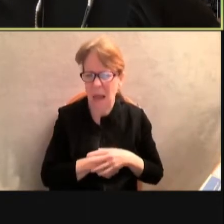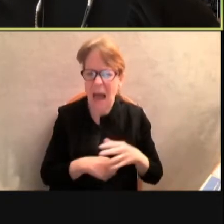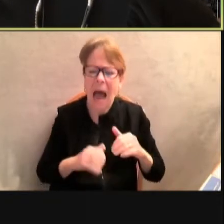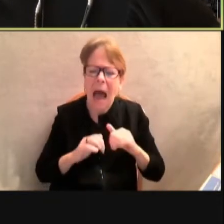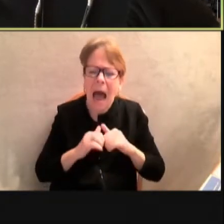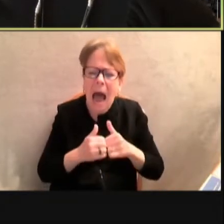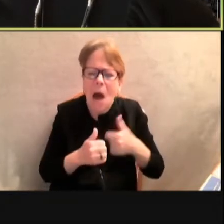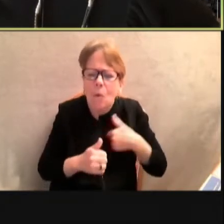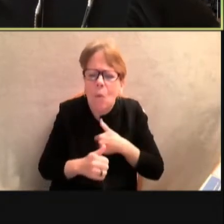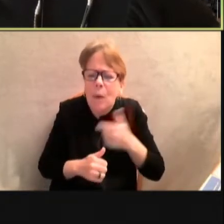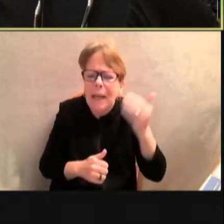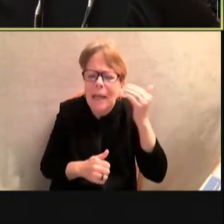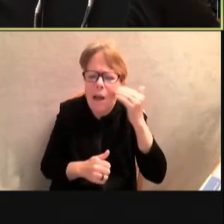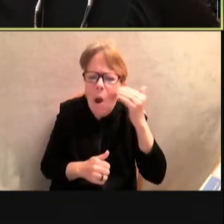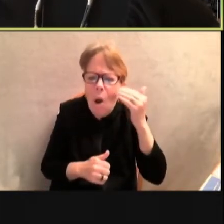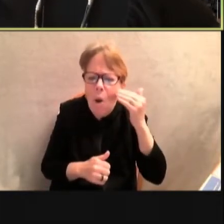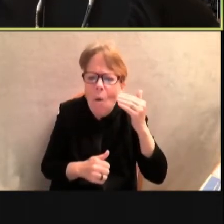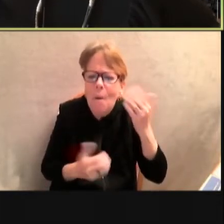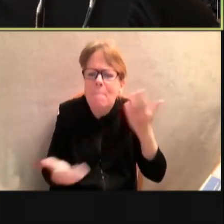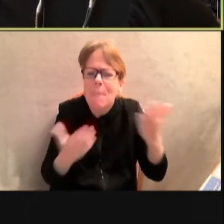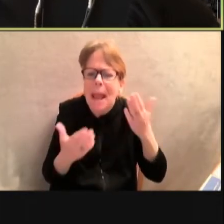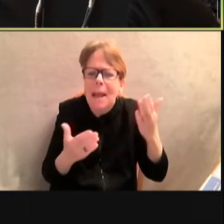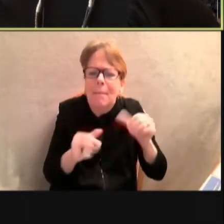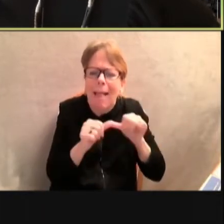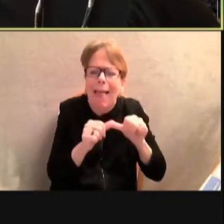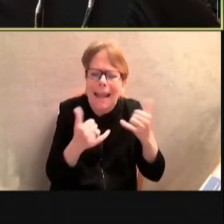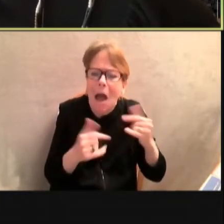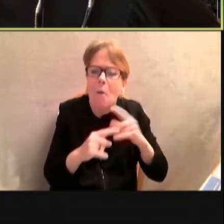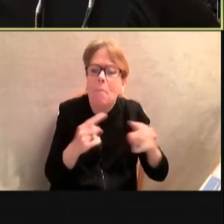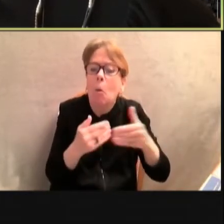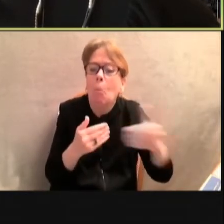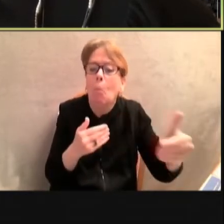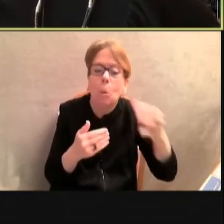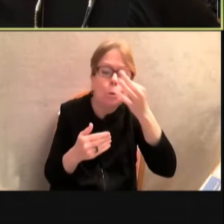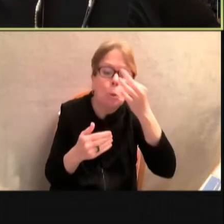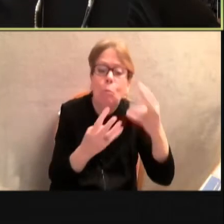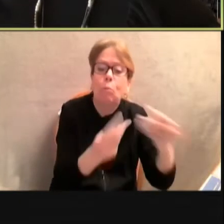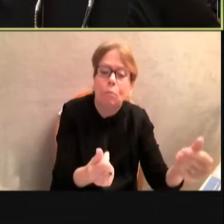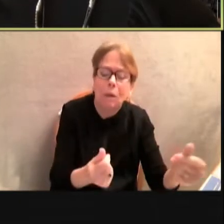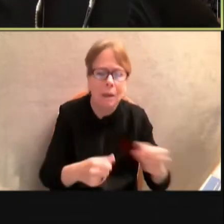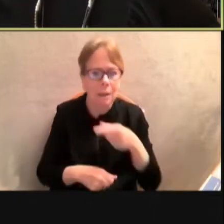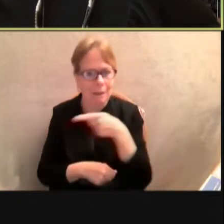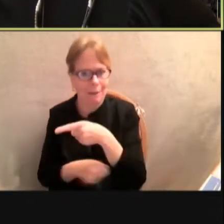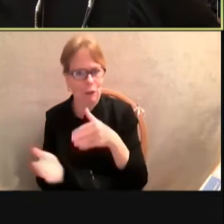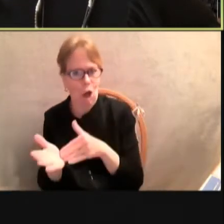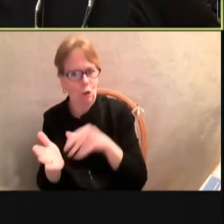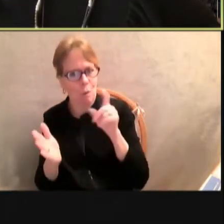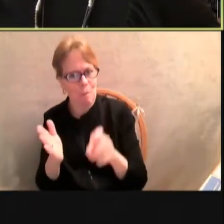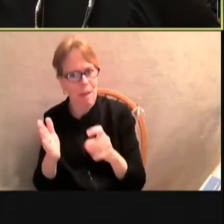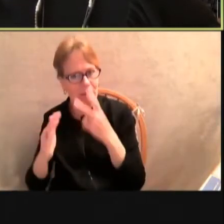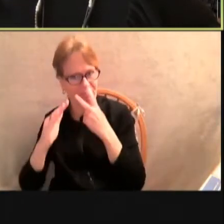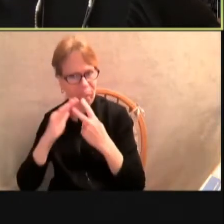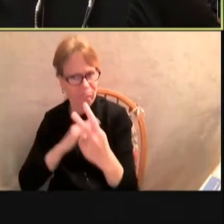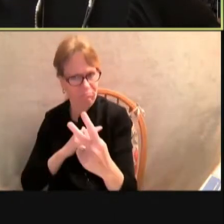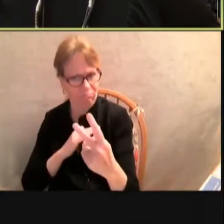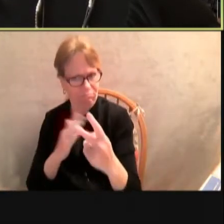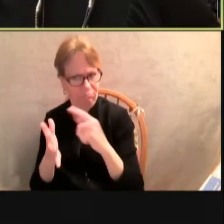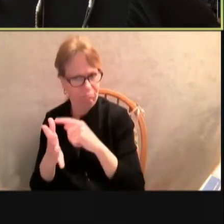that it won't resolve soon? So make sure that prognosis is included and also make sure that